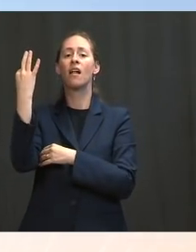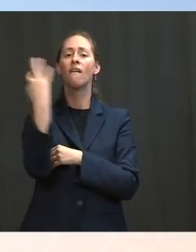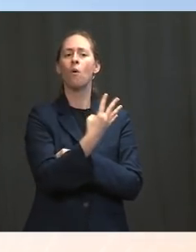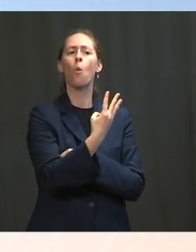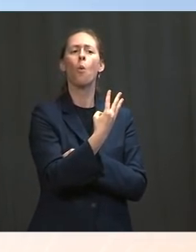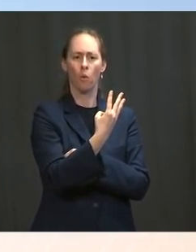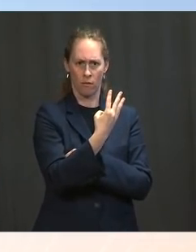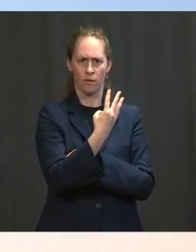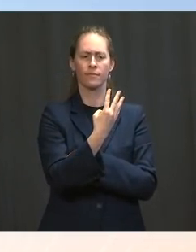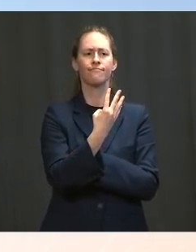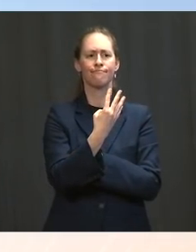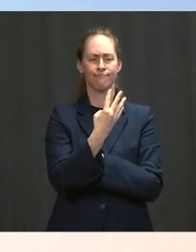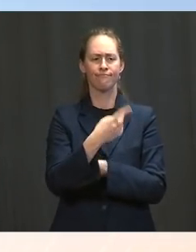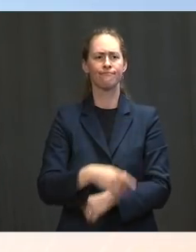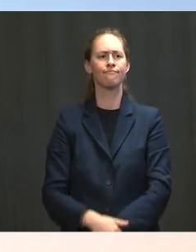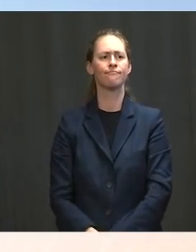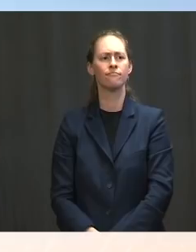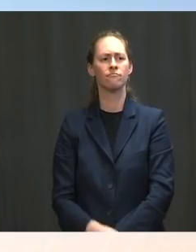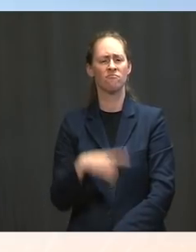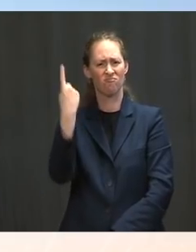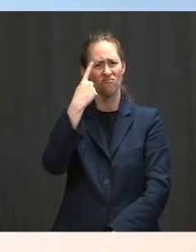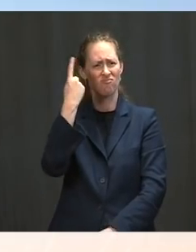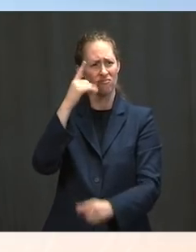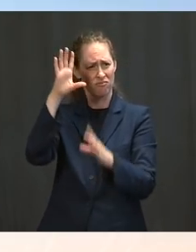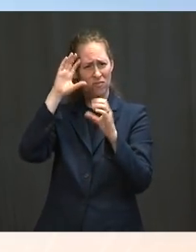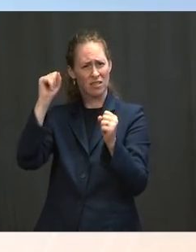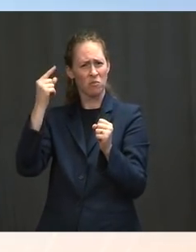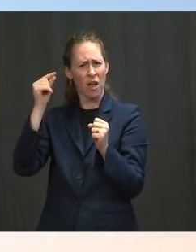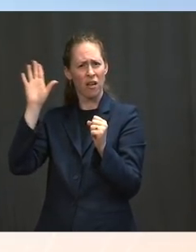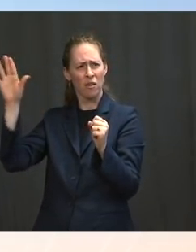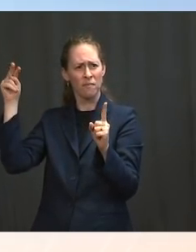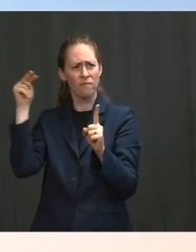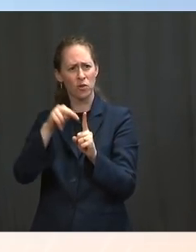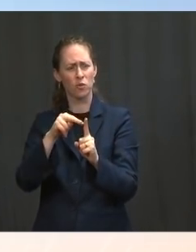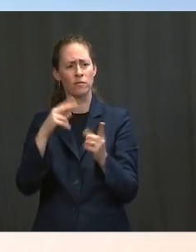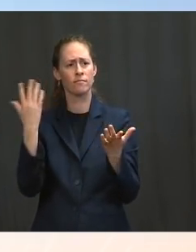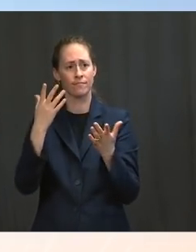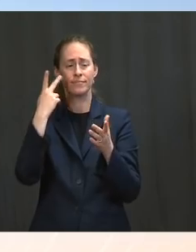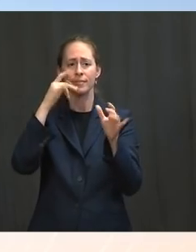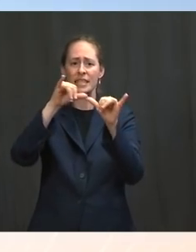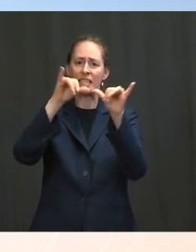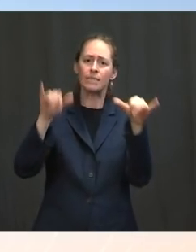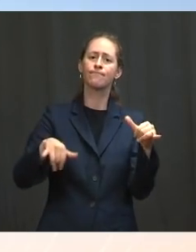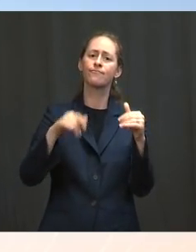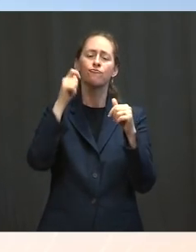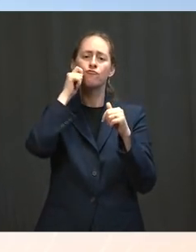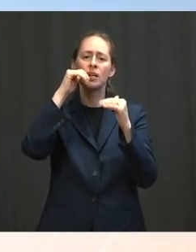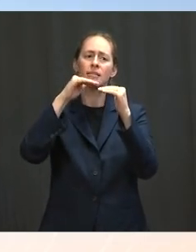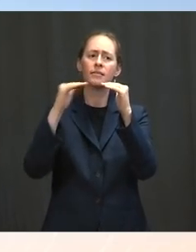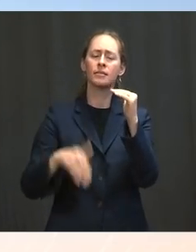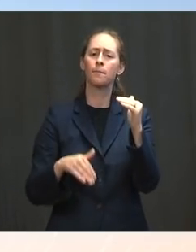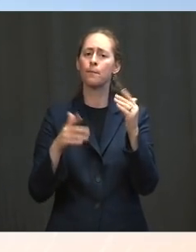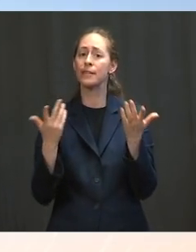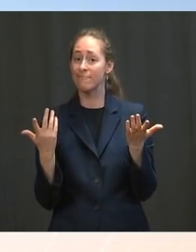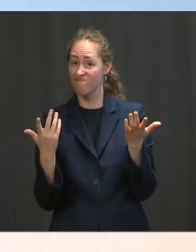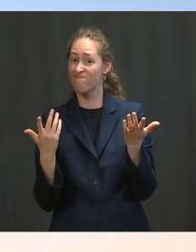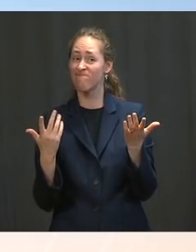And is this an example of the systemic racism that he promised to heal? Ms. Psaki: Well, I have not spoken with the President about the decision on tenure